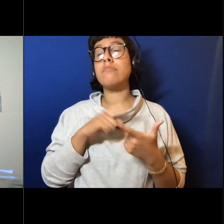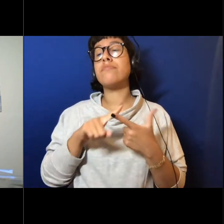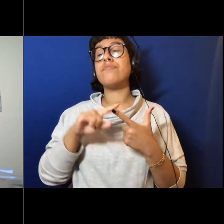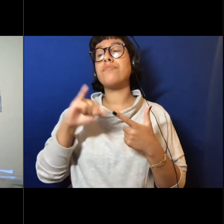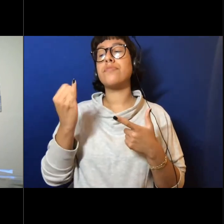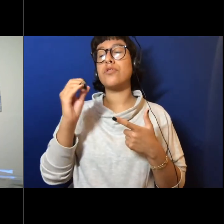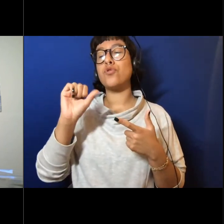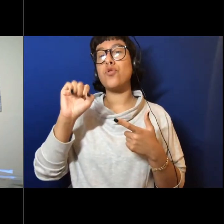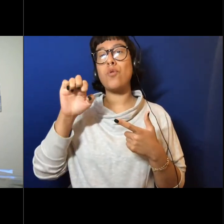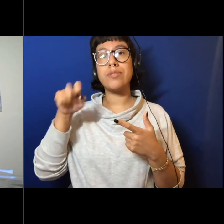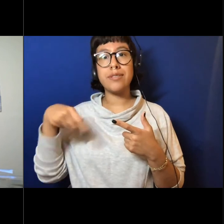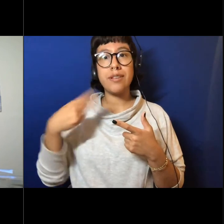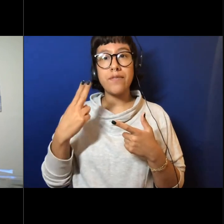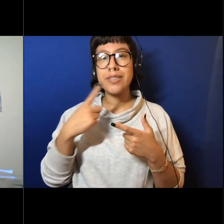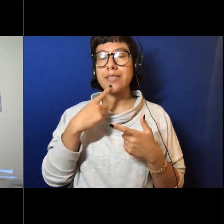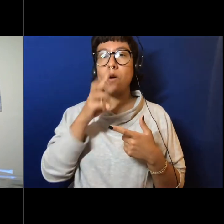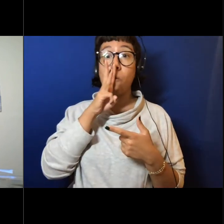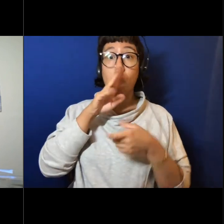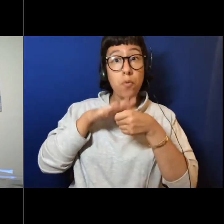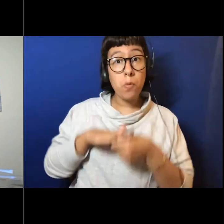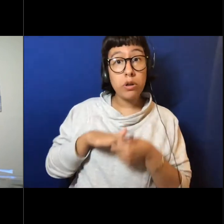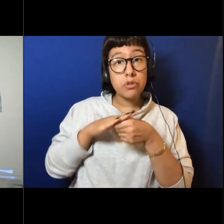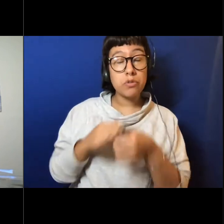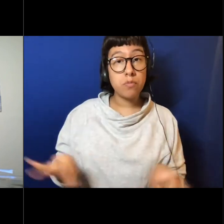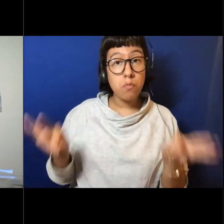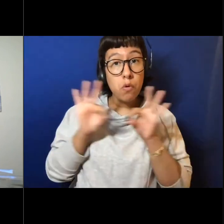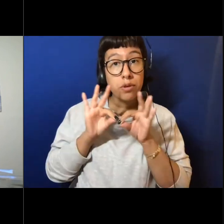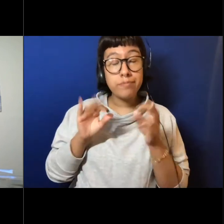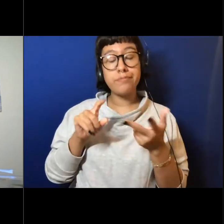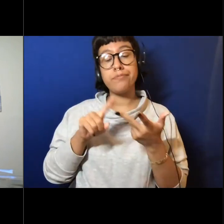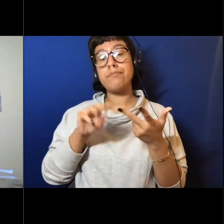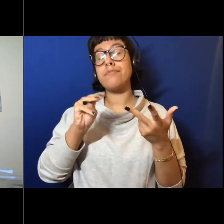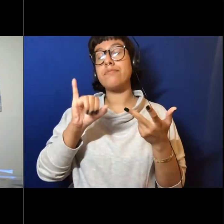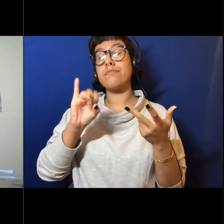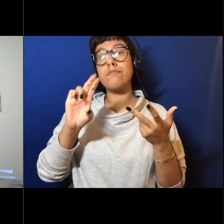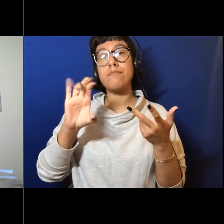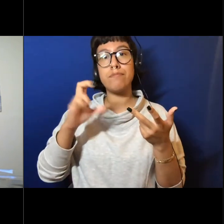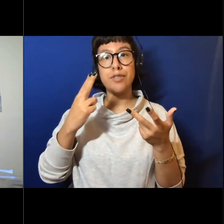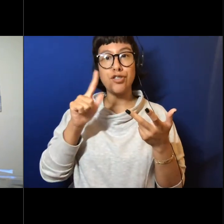maybe water pressure might be important. Michelle is also a agreeing water quality.